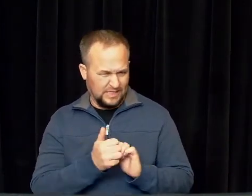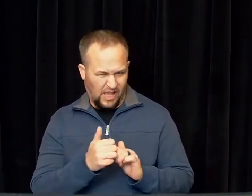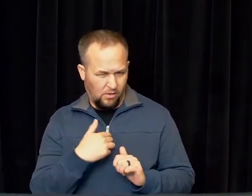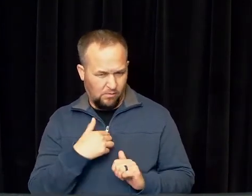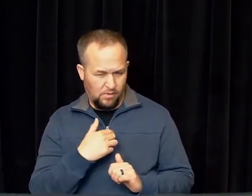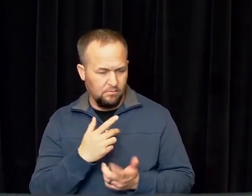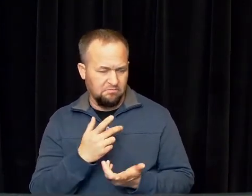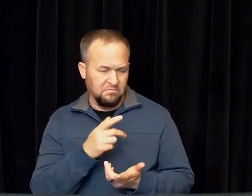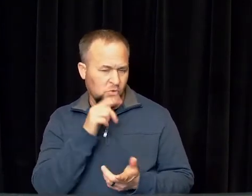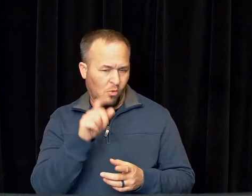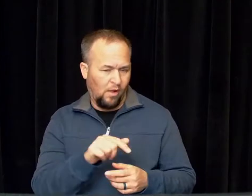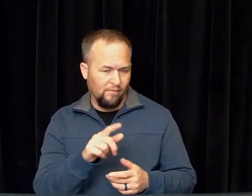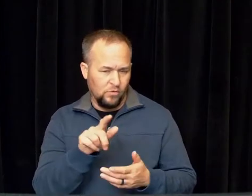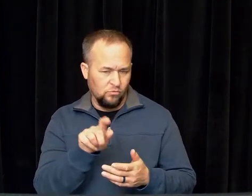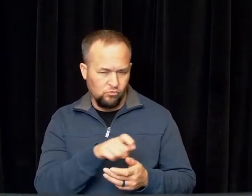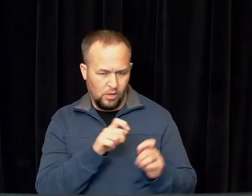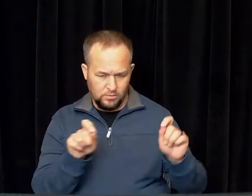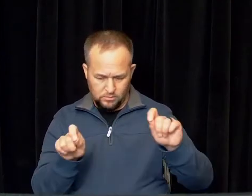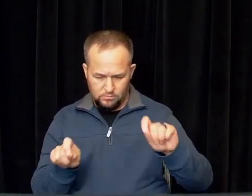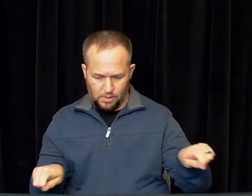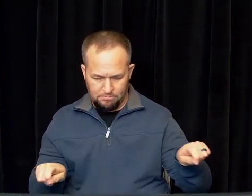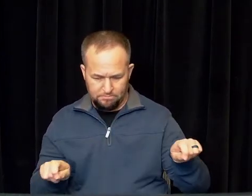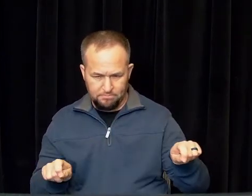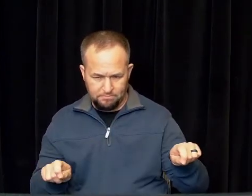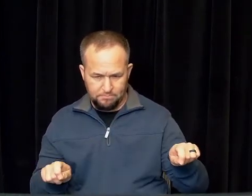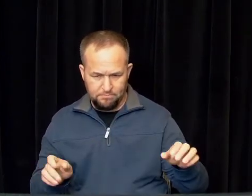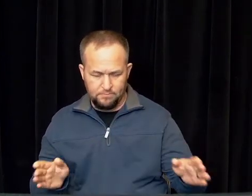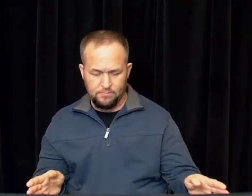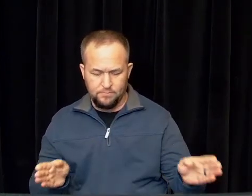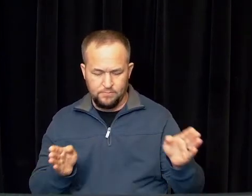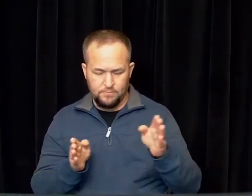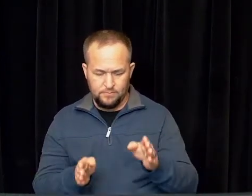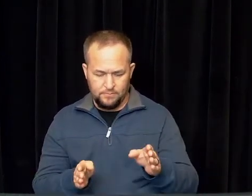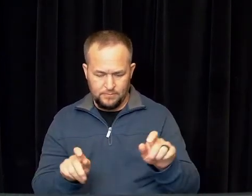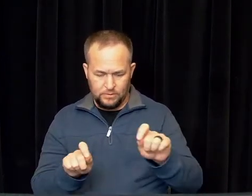have to cross them off like this. But okay so, I've looked at those two, now I've looked at those